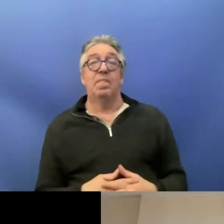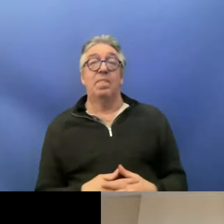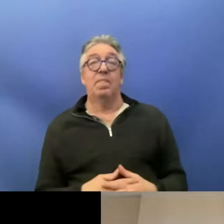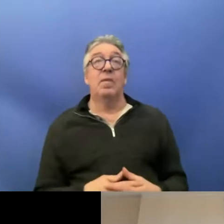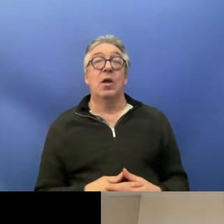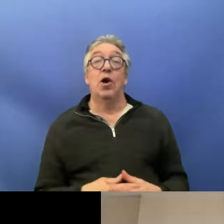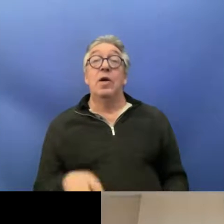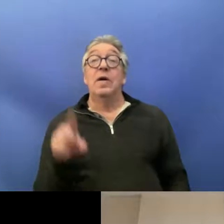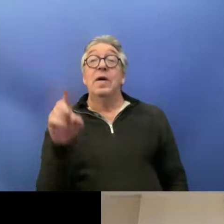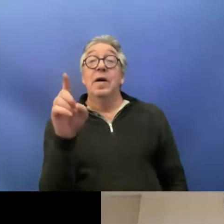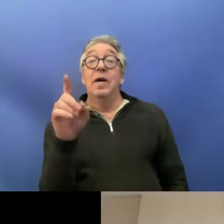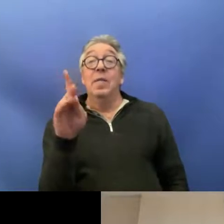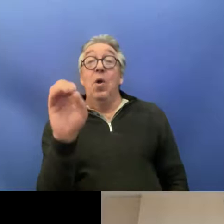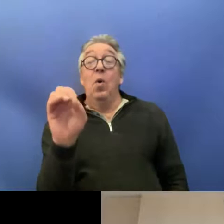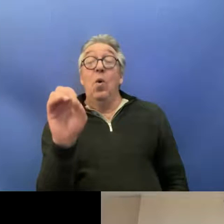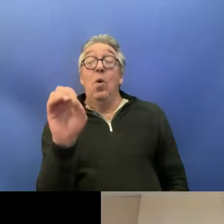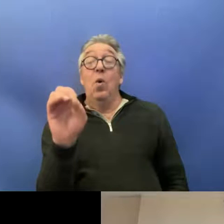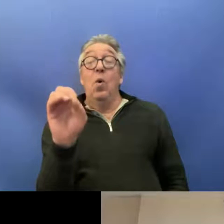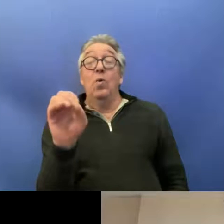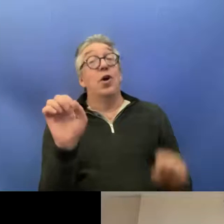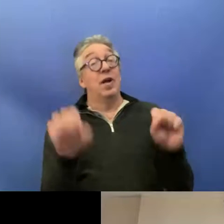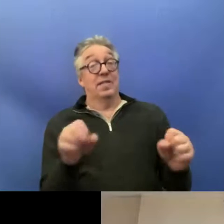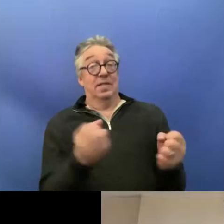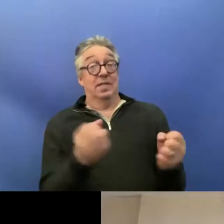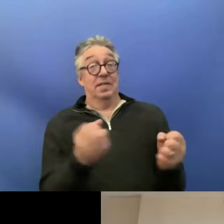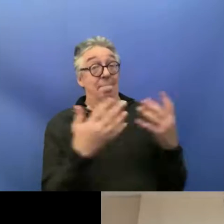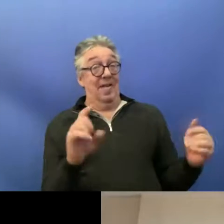In terms of OPDs. Several organizations responded.